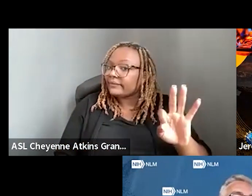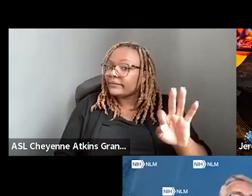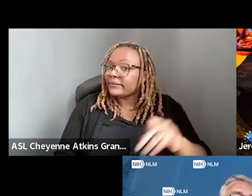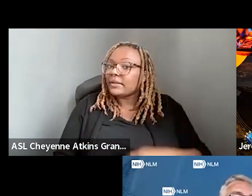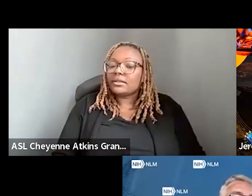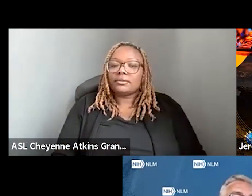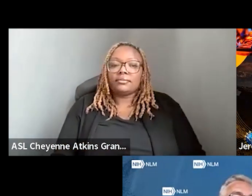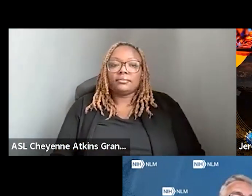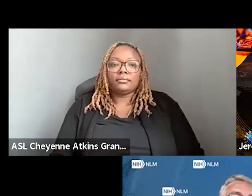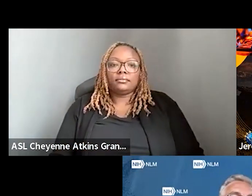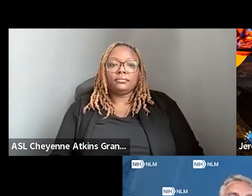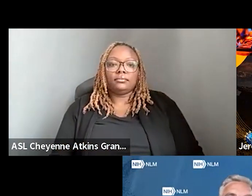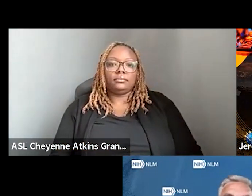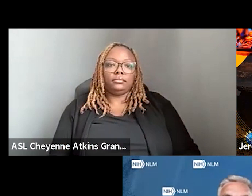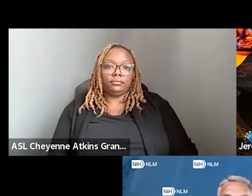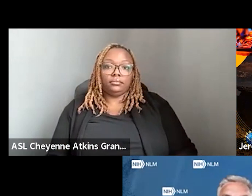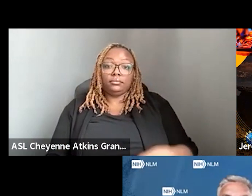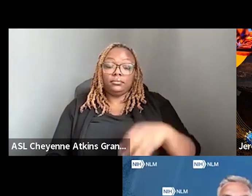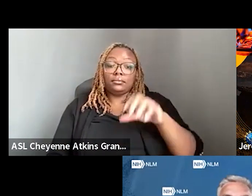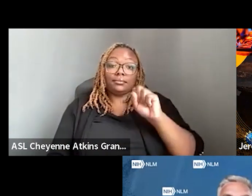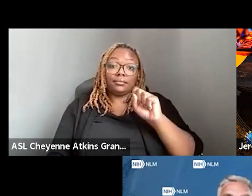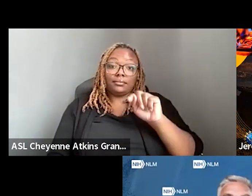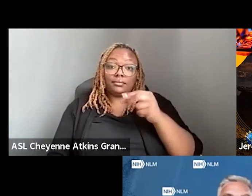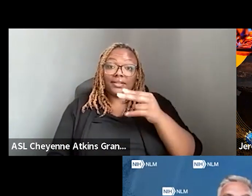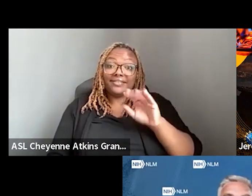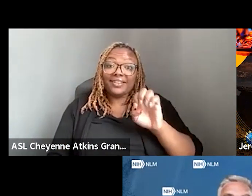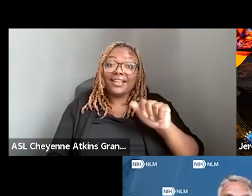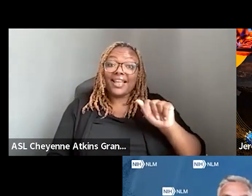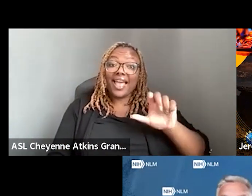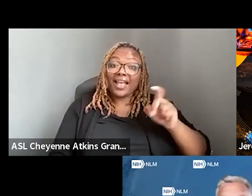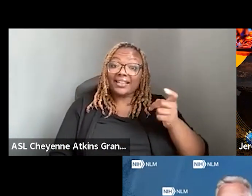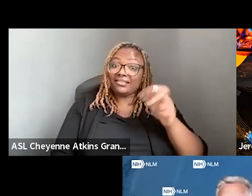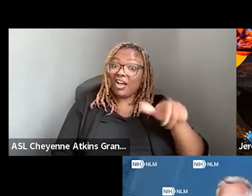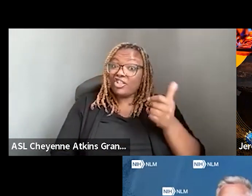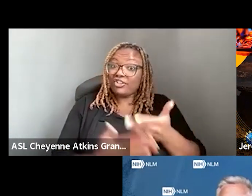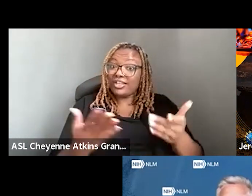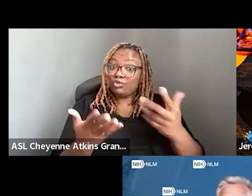Stephanie, Alex, are there other topics that you wanted to touch on before we transition to some